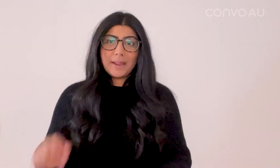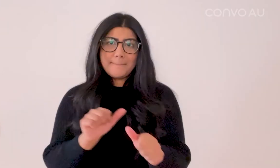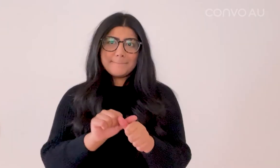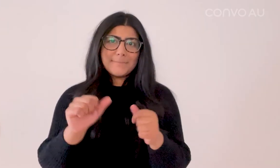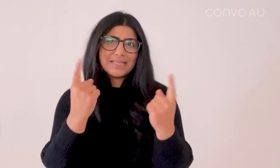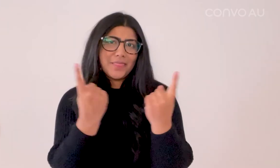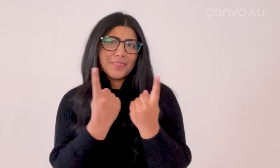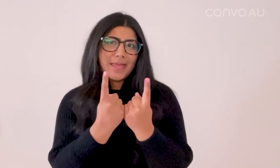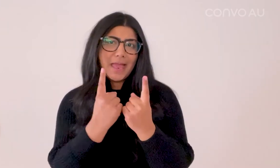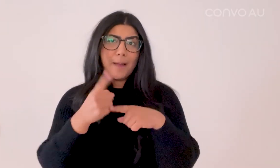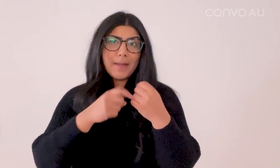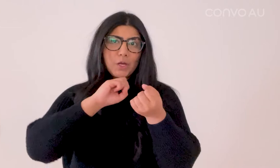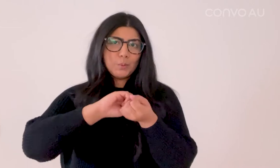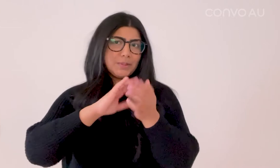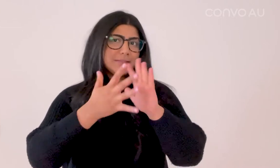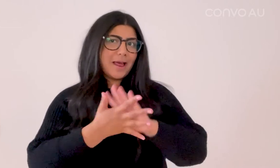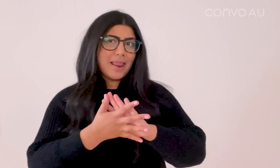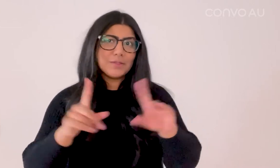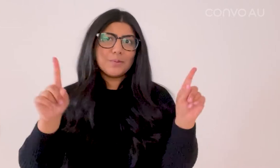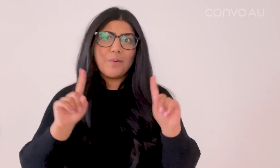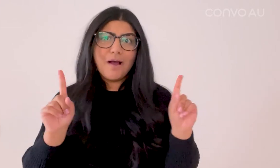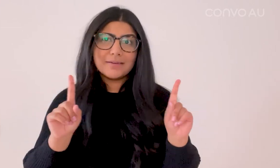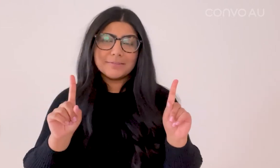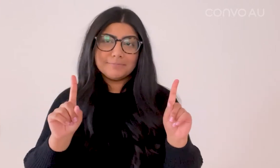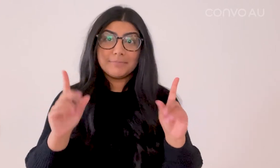What is the best thing about New Zealand sign language?